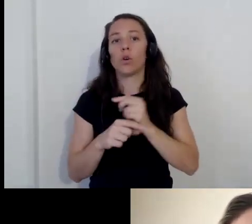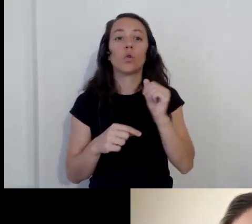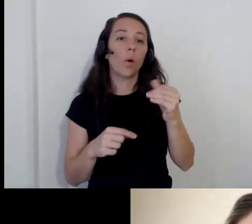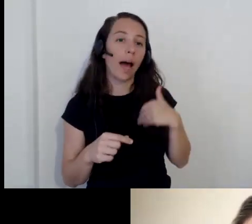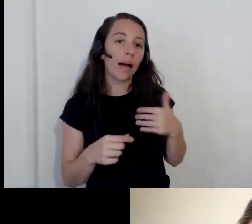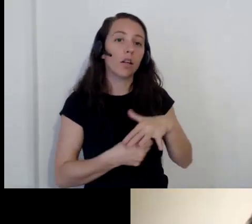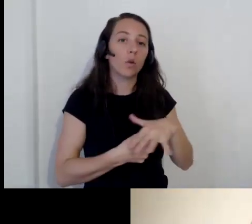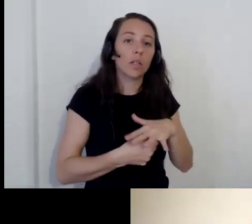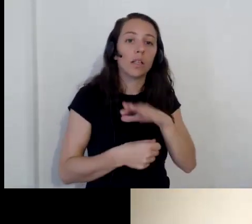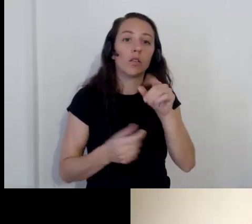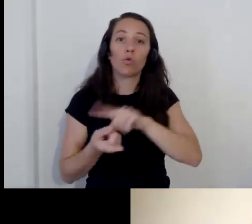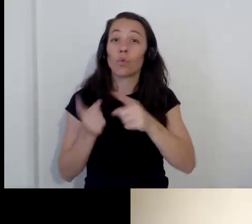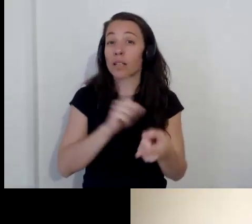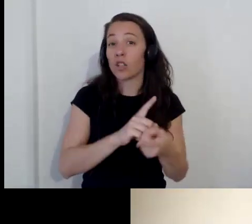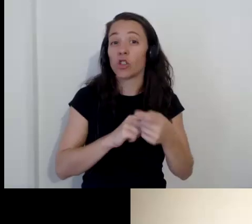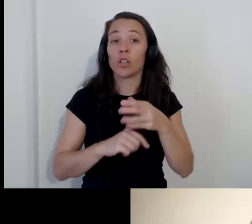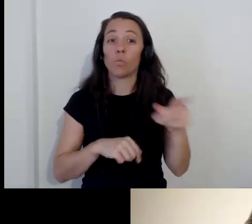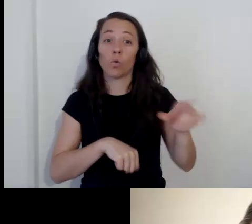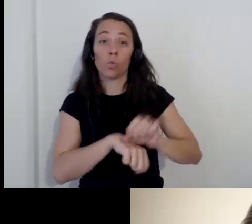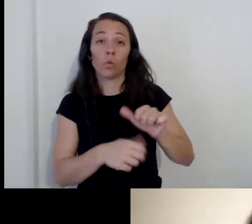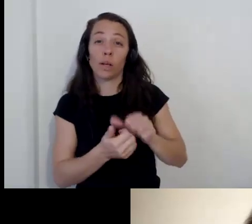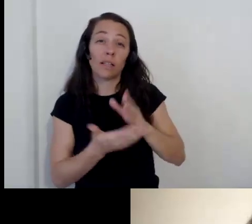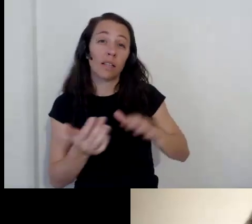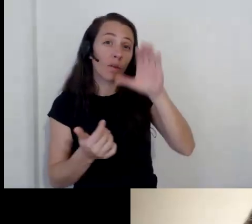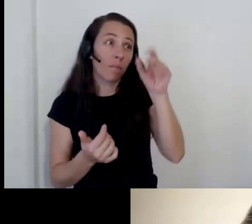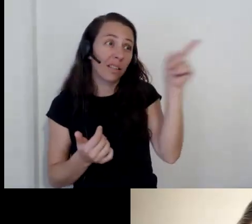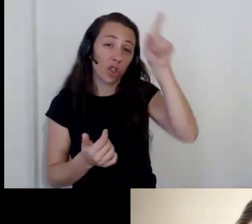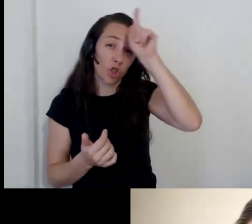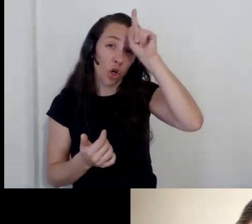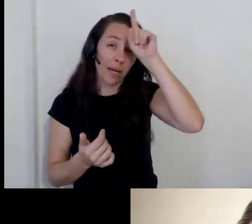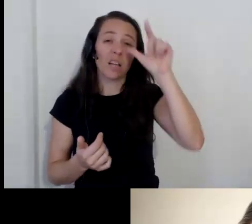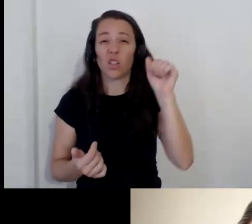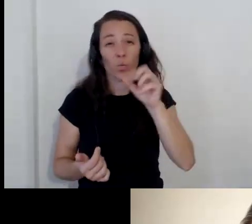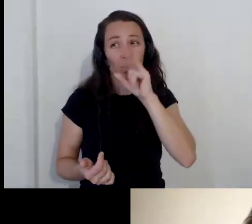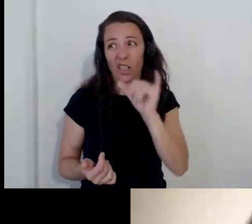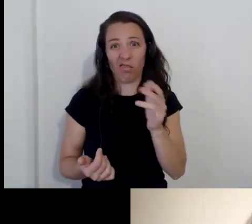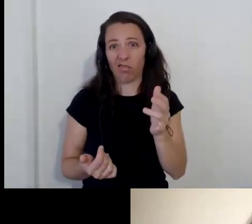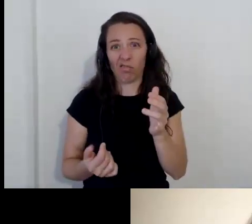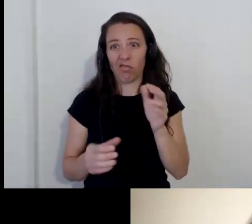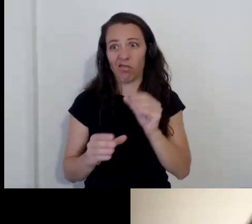We are even working with some companies in Germany so pretty all over the place. We don't work like